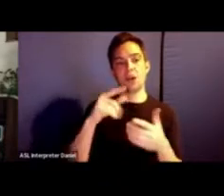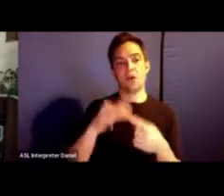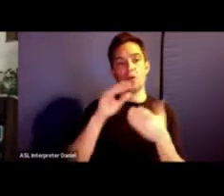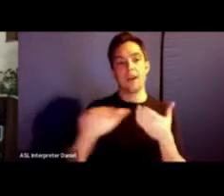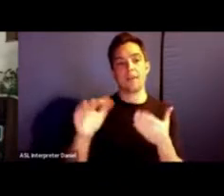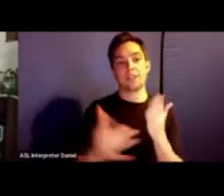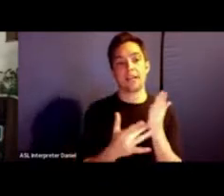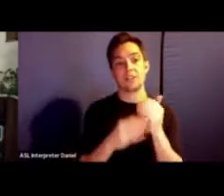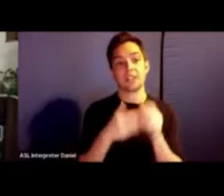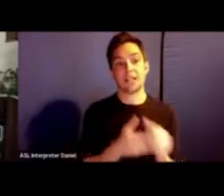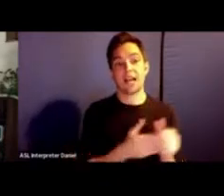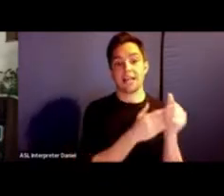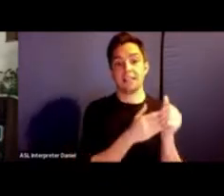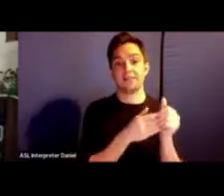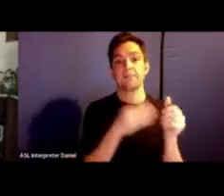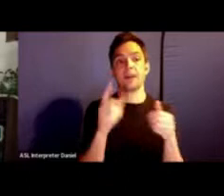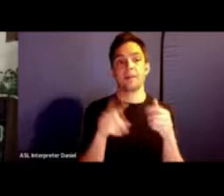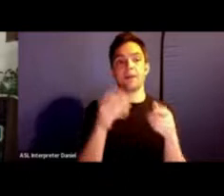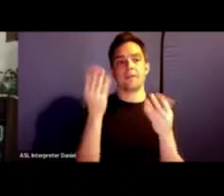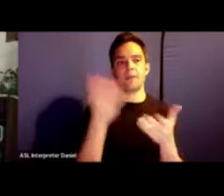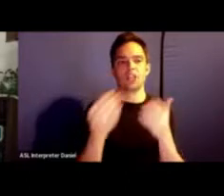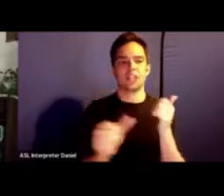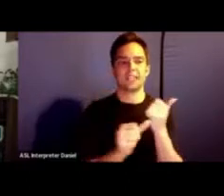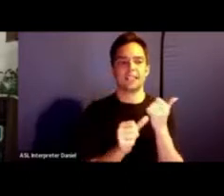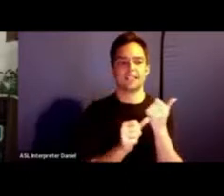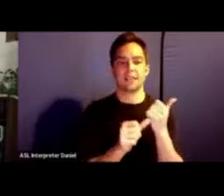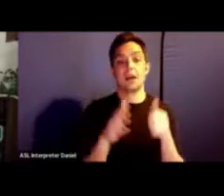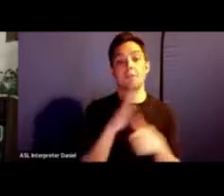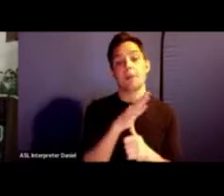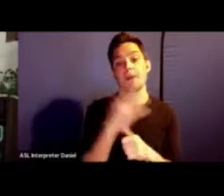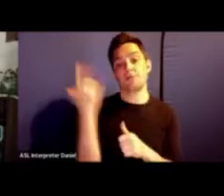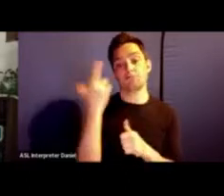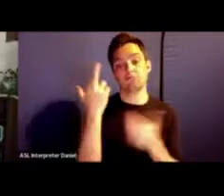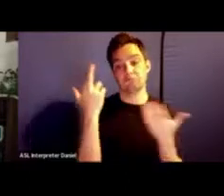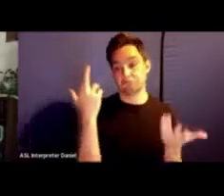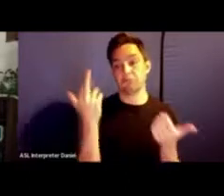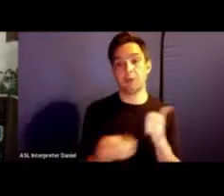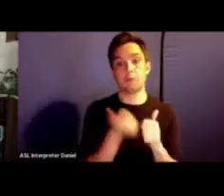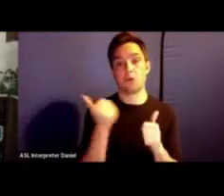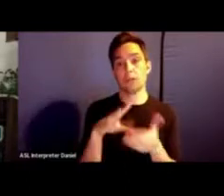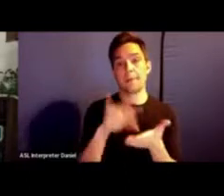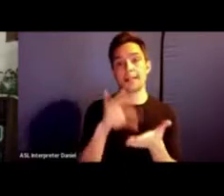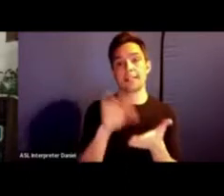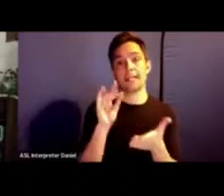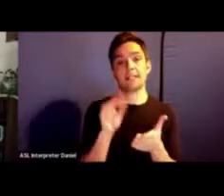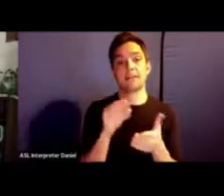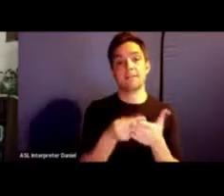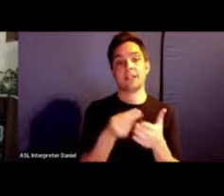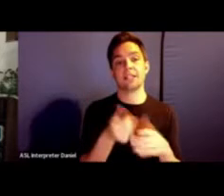definition of information and assistance, primarily because most Medicaid funded self directed programs are through a